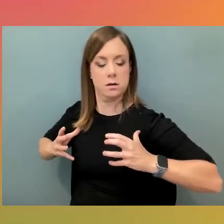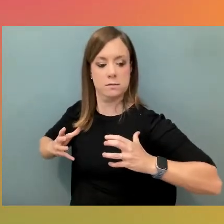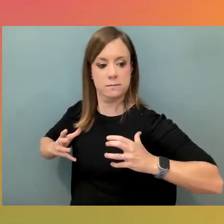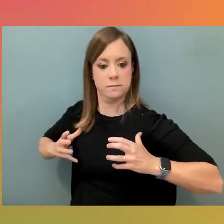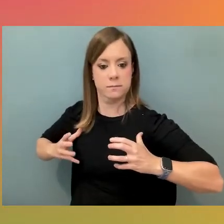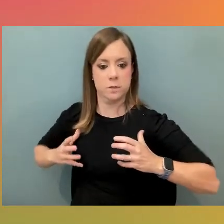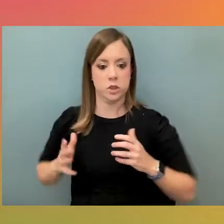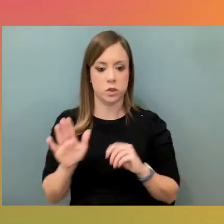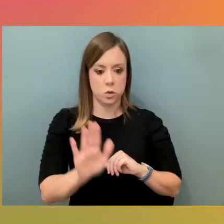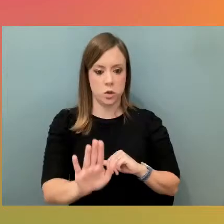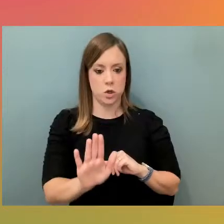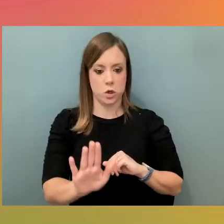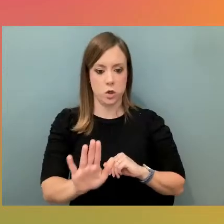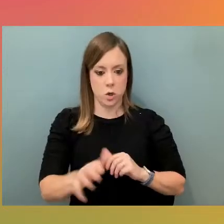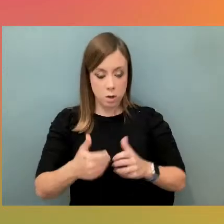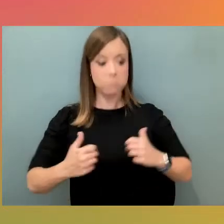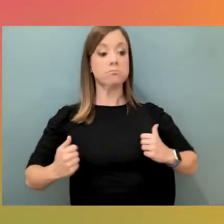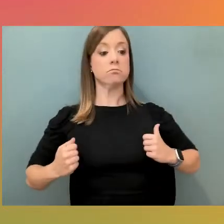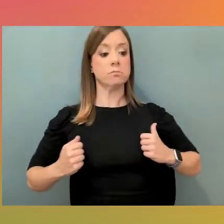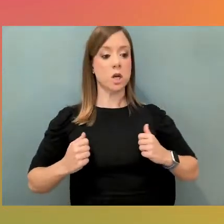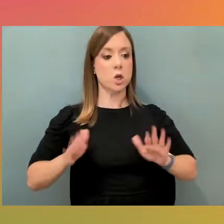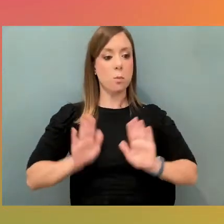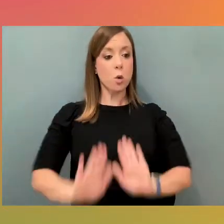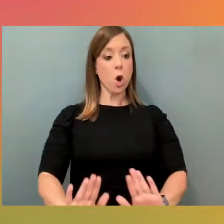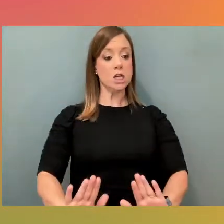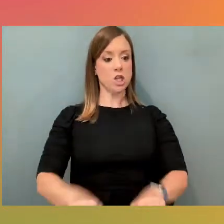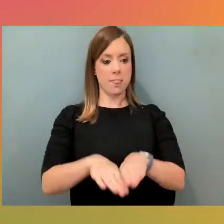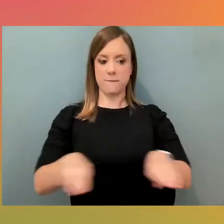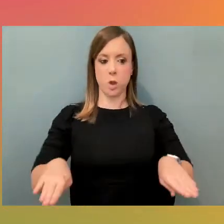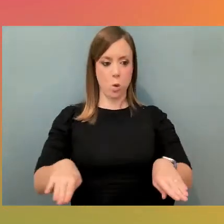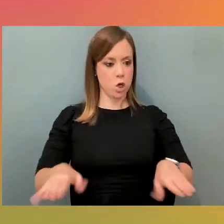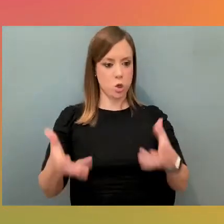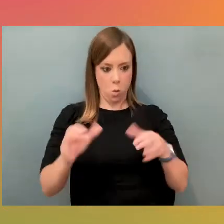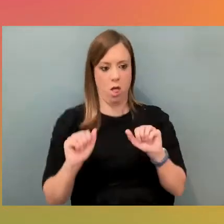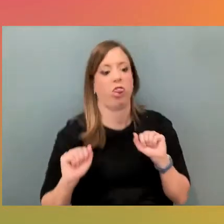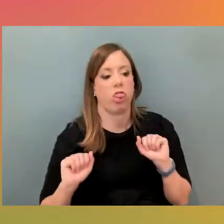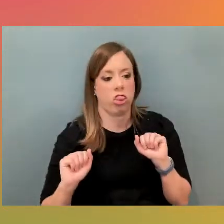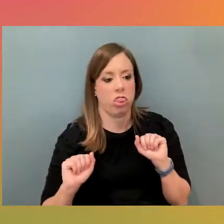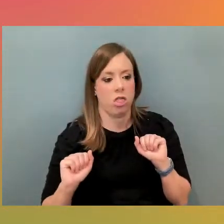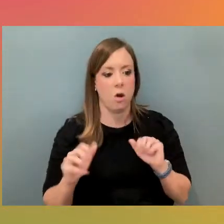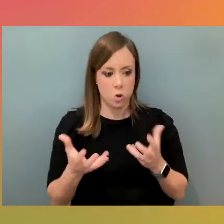KEEP TURNING THE HEART FORWARD. KEEP YOUR CHEST LIFTED SO YOU ARE PRESSING THE FLOOR AND NOT